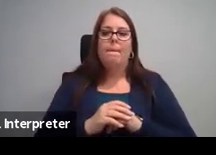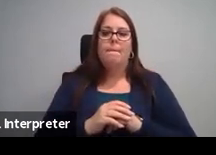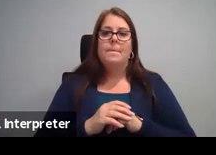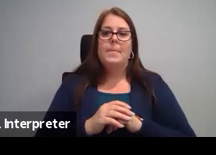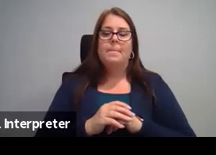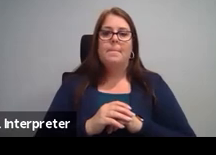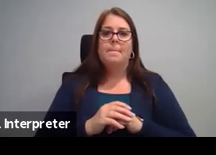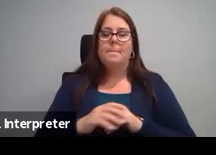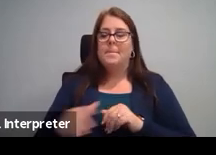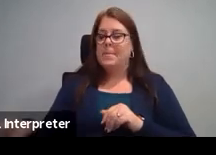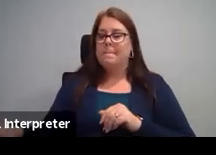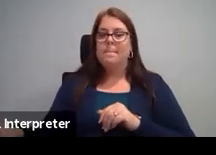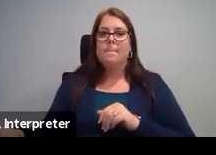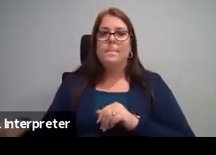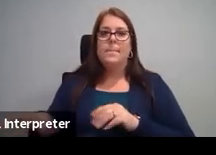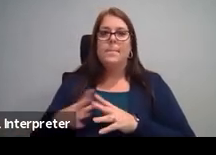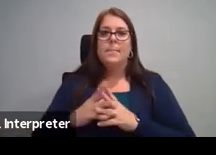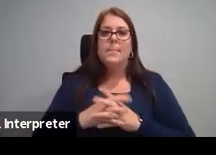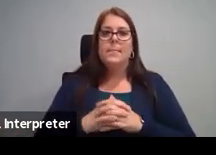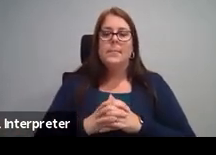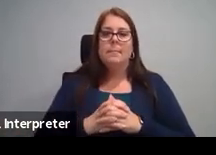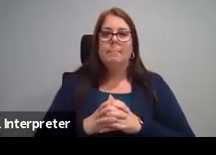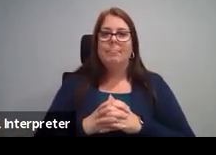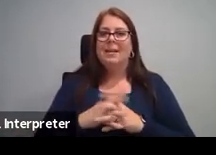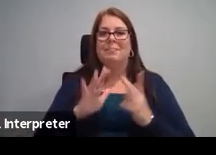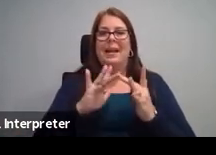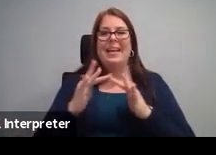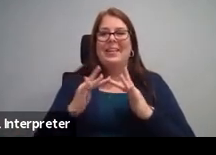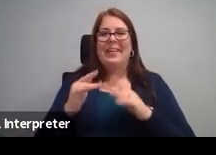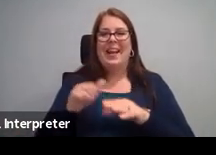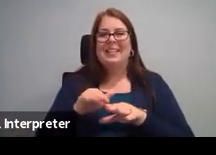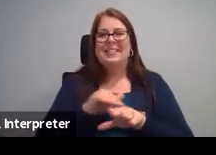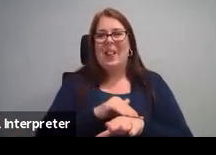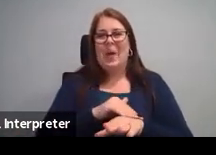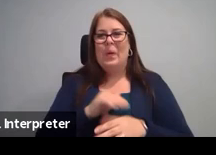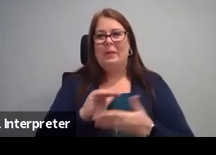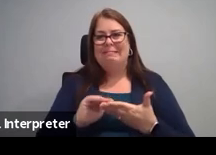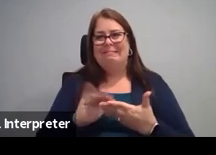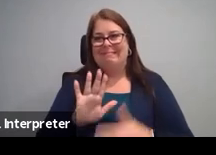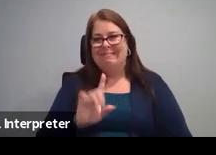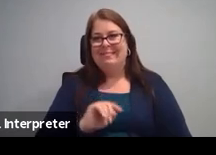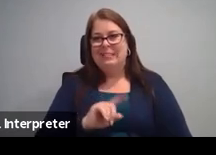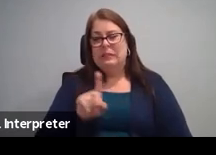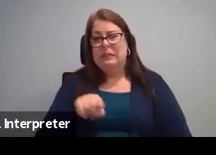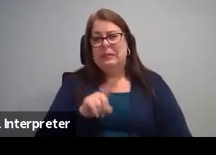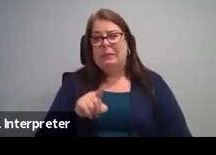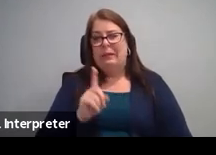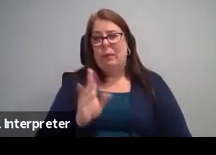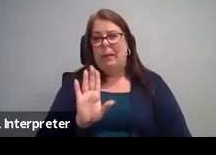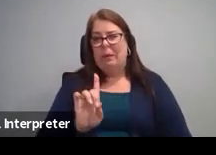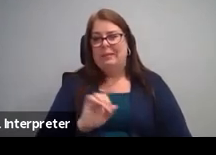Cathy Reznicek: This my internet is not super fast here, so it'll spin for a bit, but we have